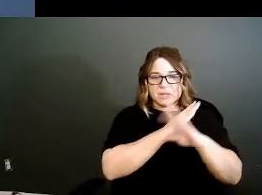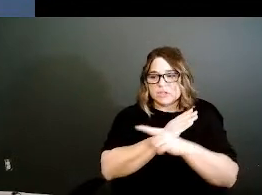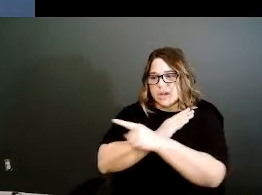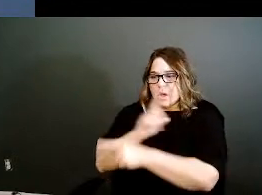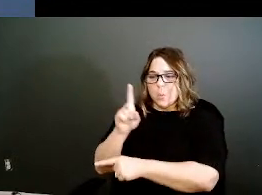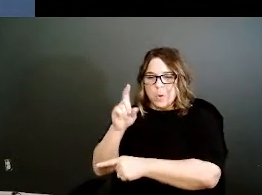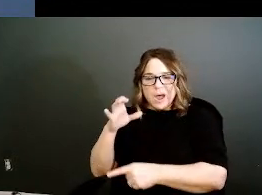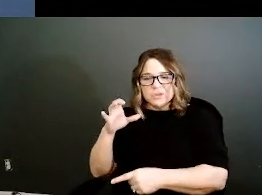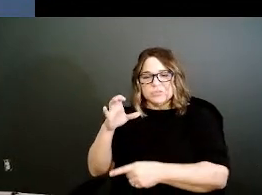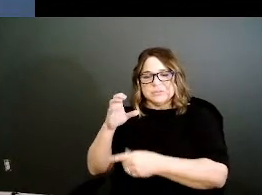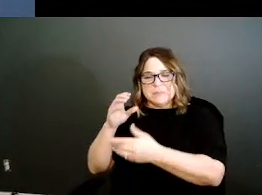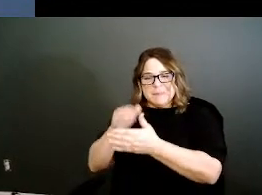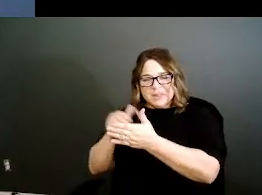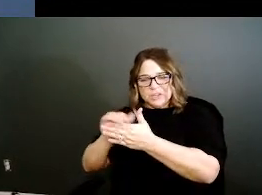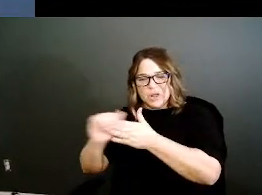I WANT TO MAKE SURE I DIDN'T MISS